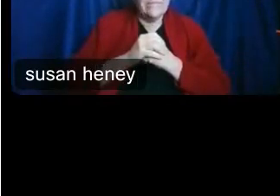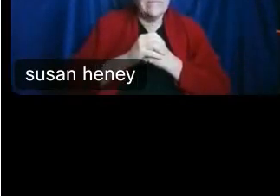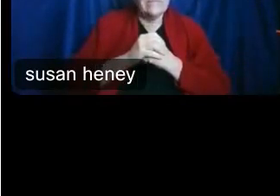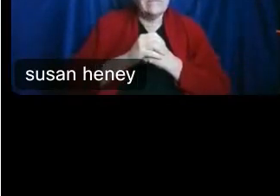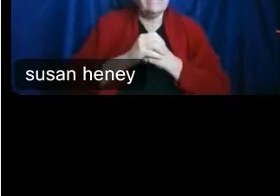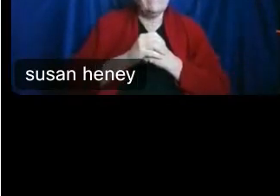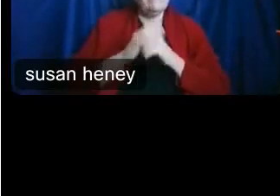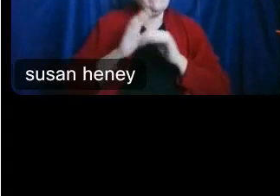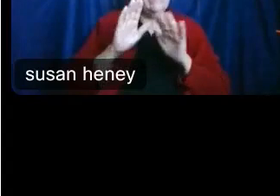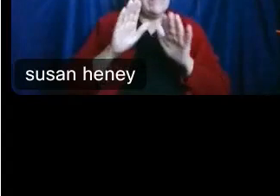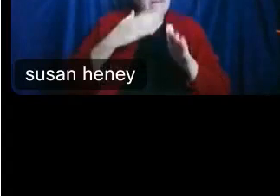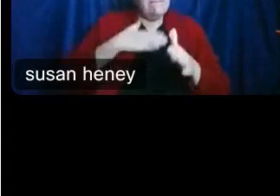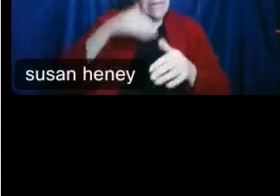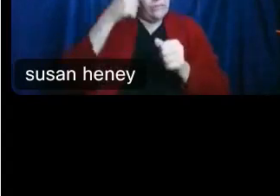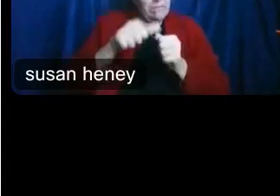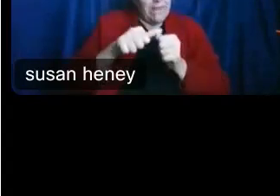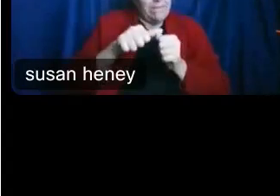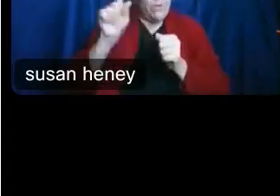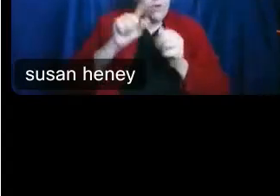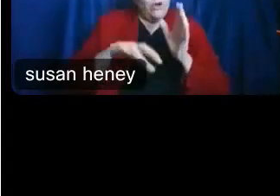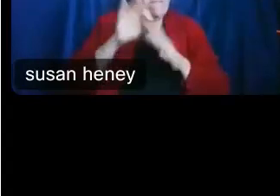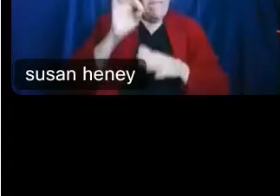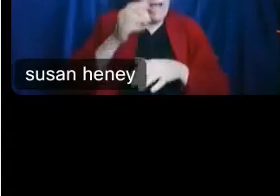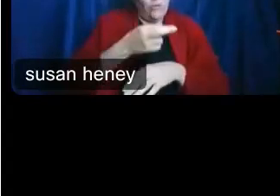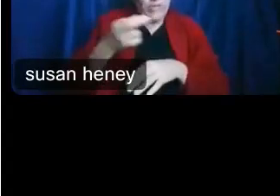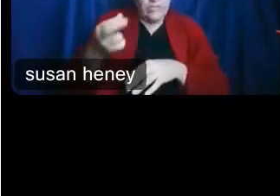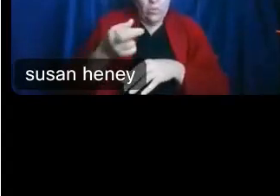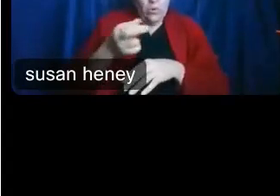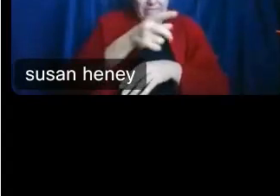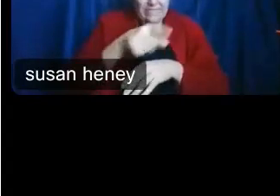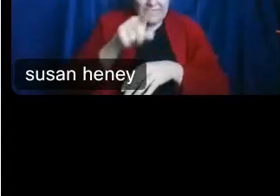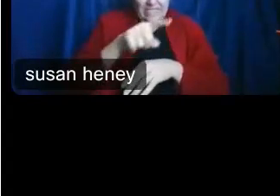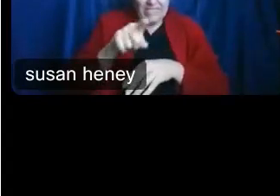everyone of where they can find resources for this upcoming release. Today's slides